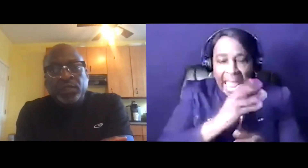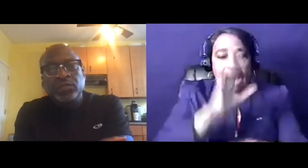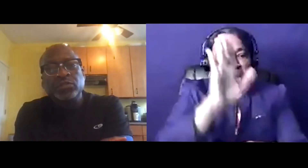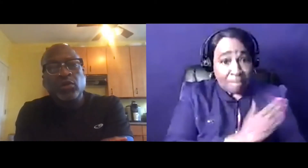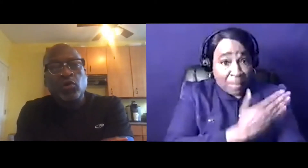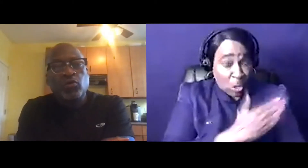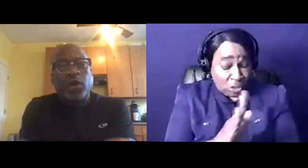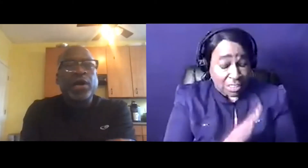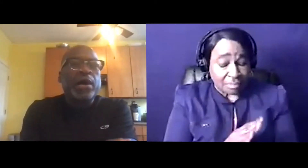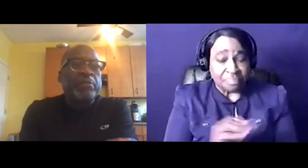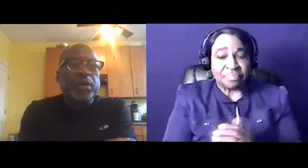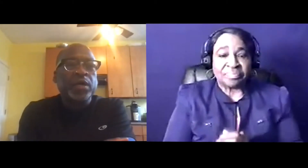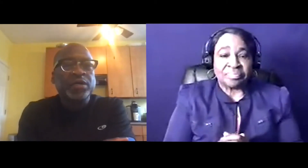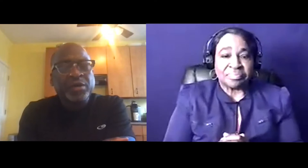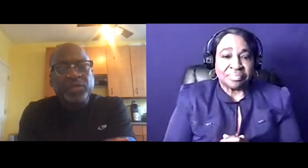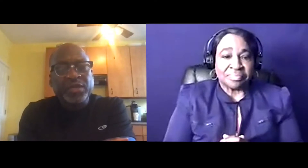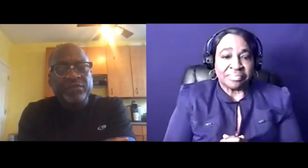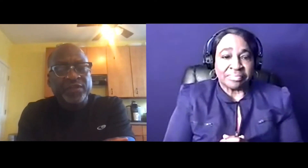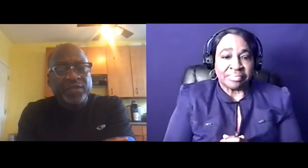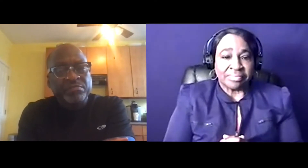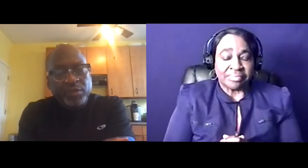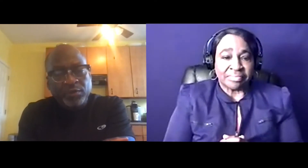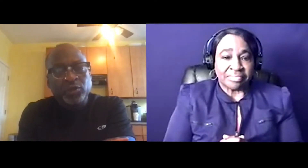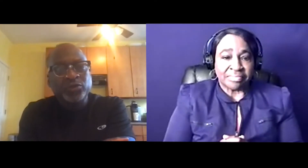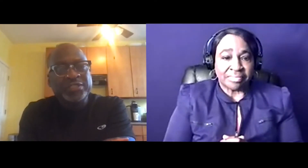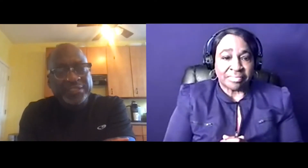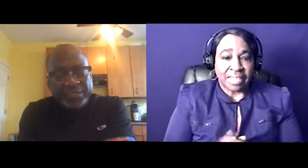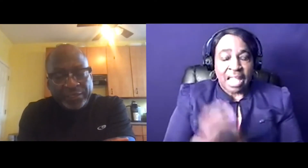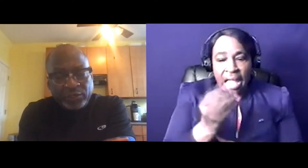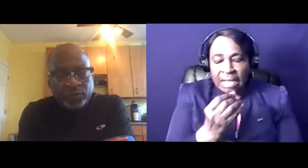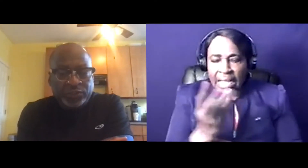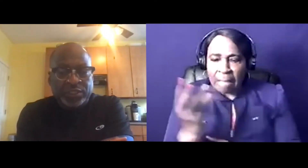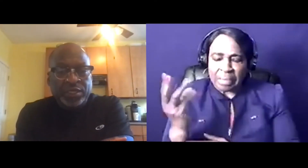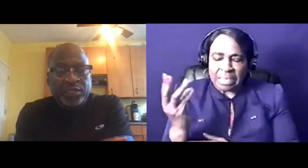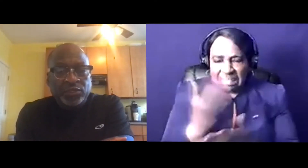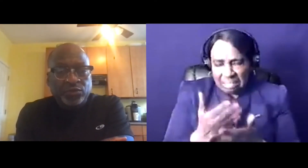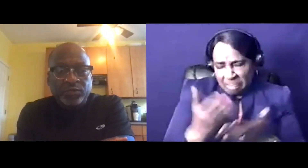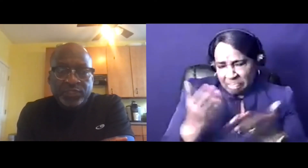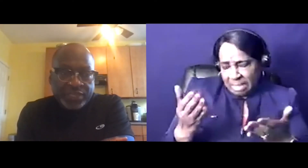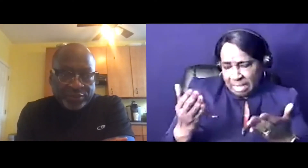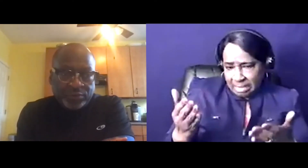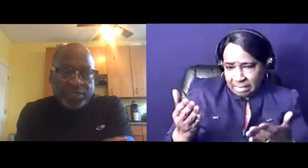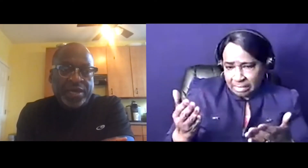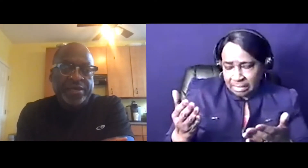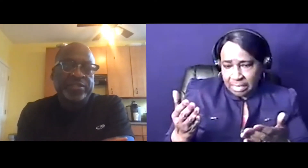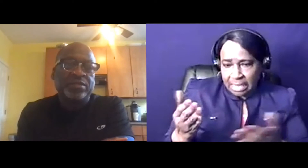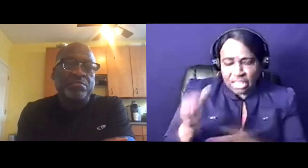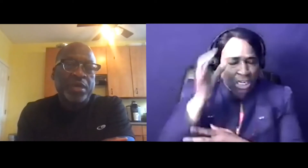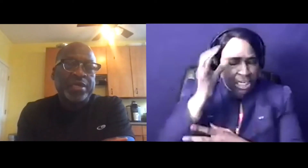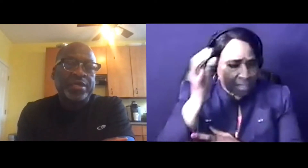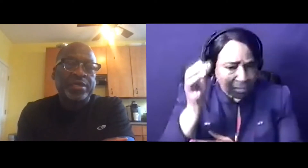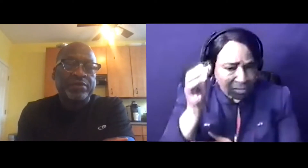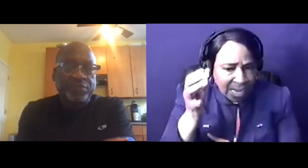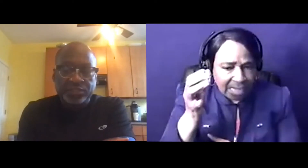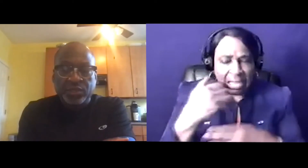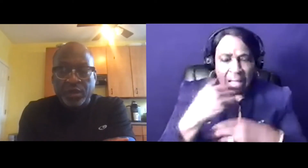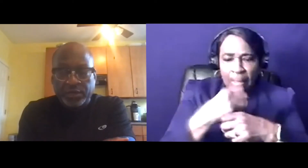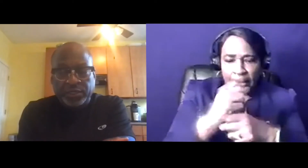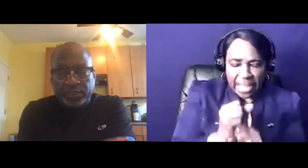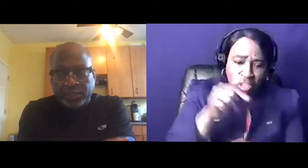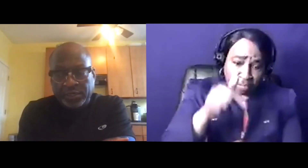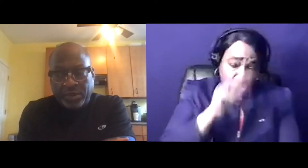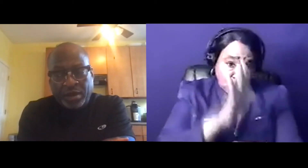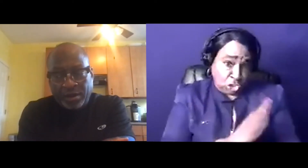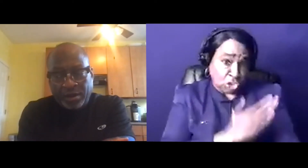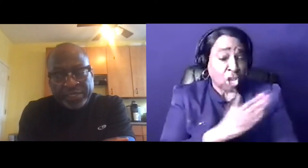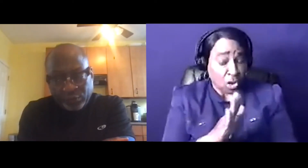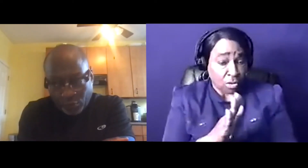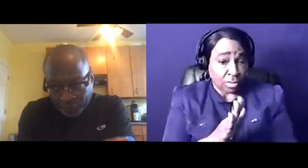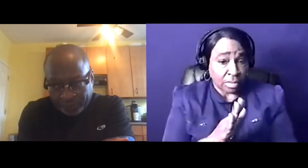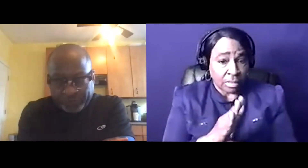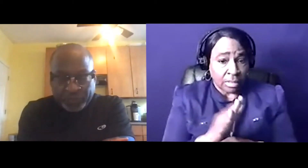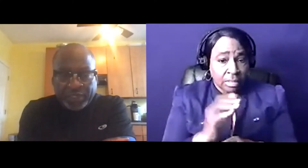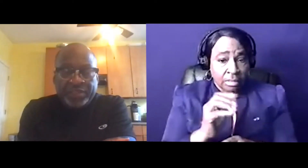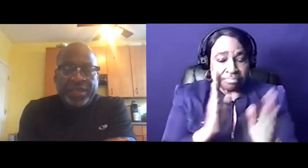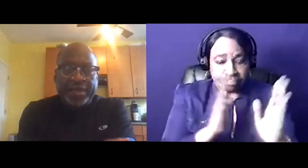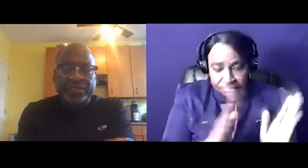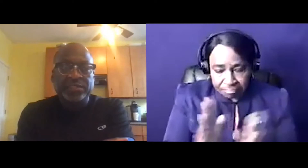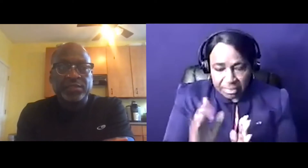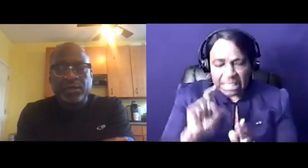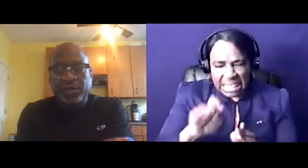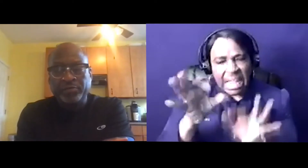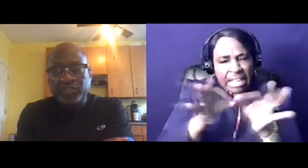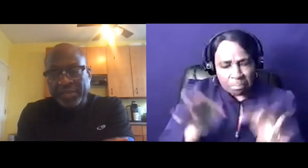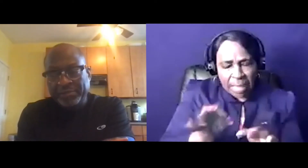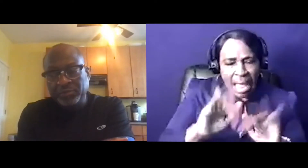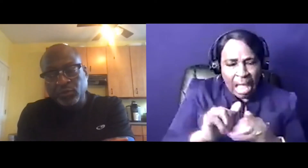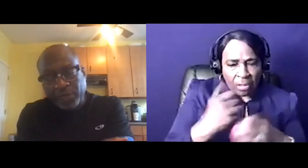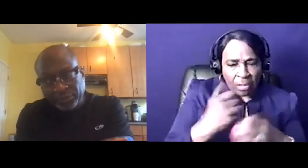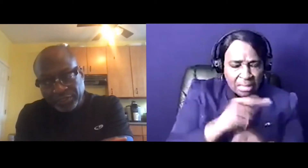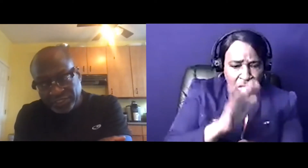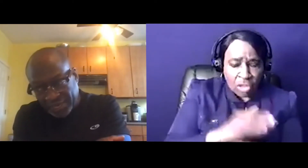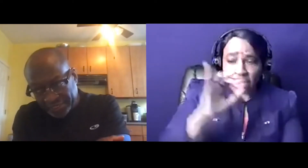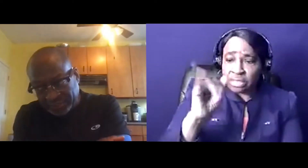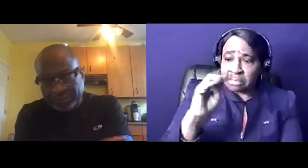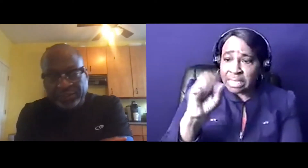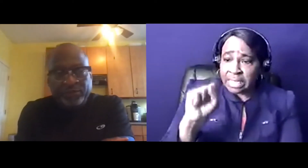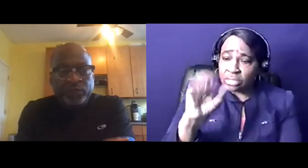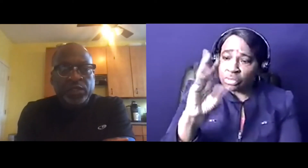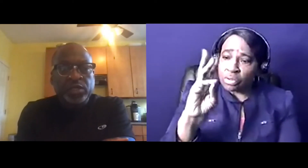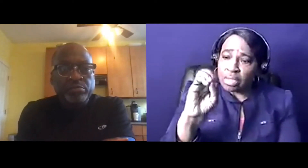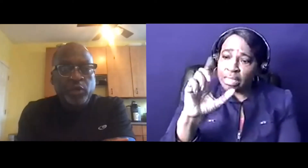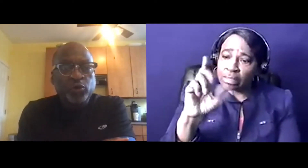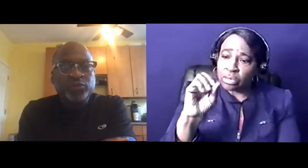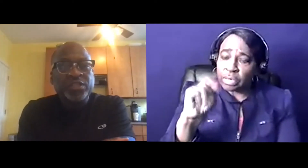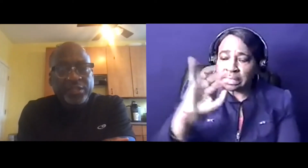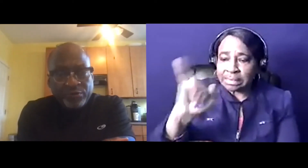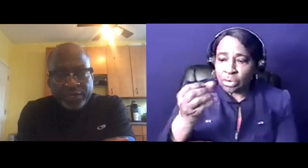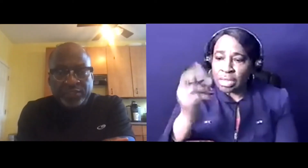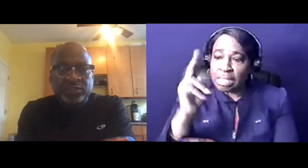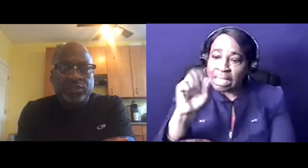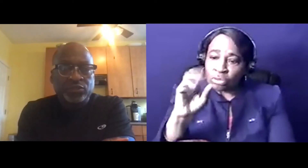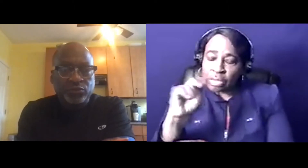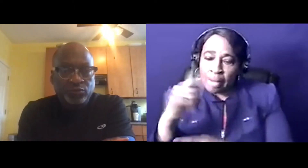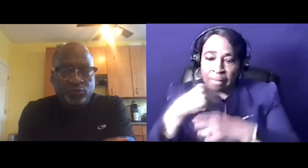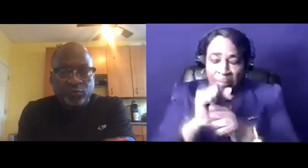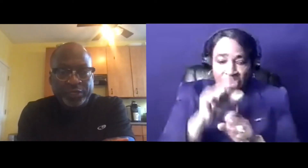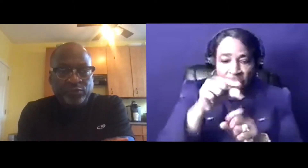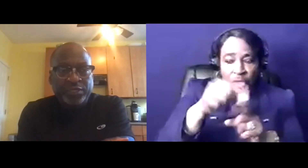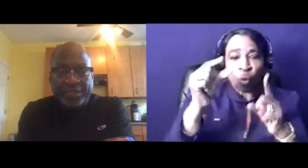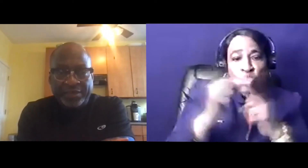So a couple of empirical details to contextualize the making of this song are in order. That James Weldon Johnson composed the lyrics to what we have